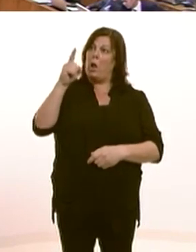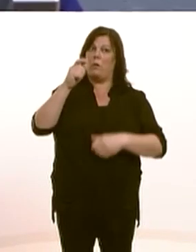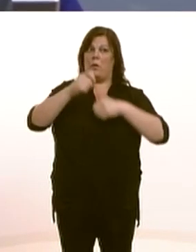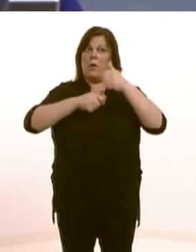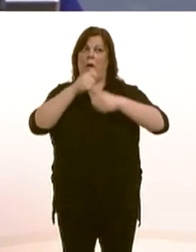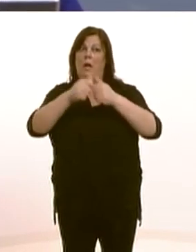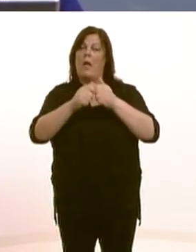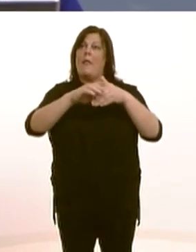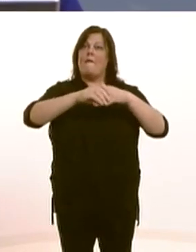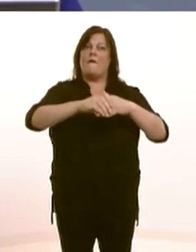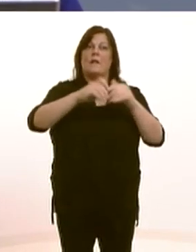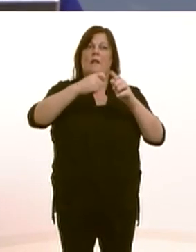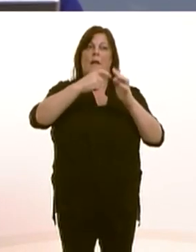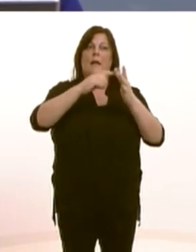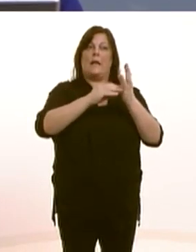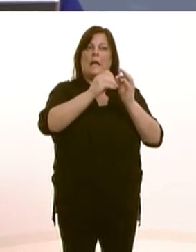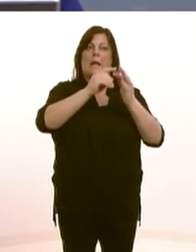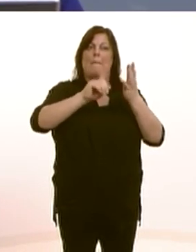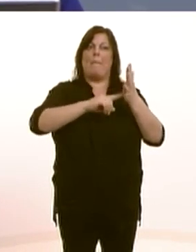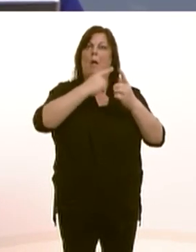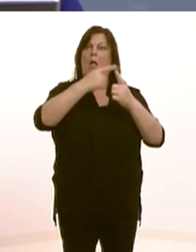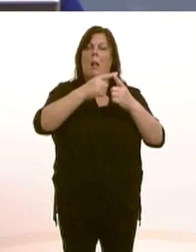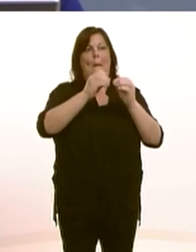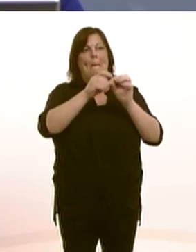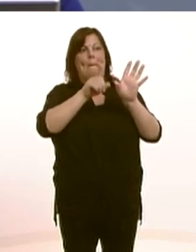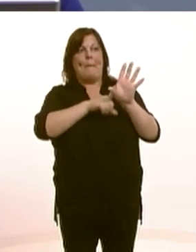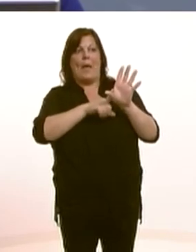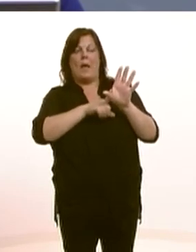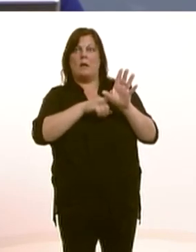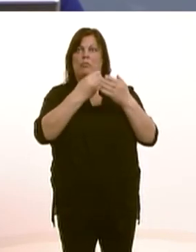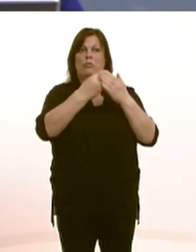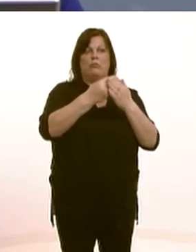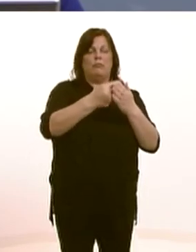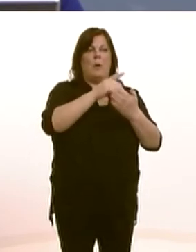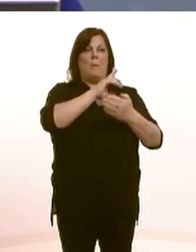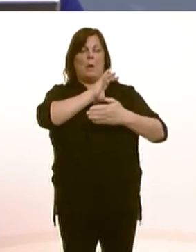Bay Community Library, who established a charity in order to take over the operation of the